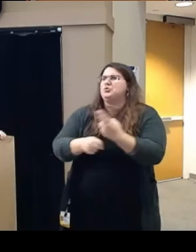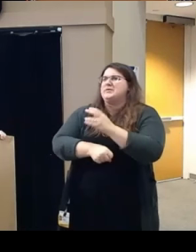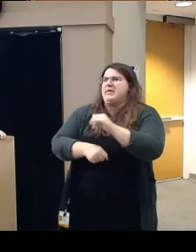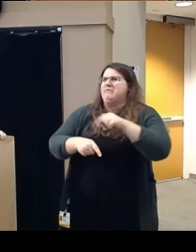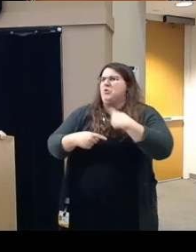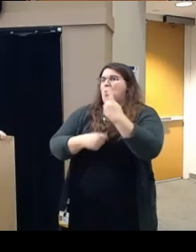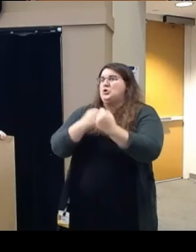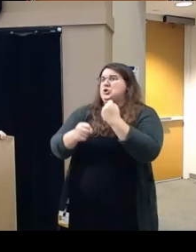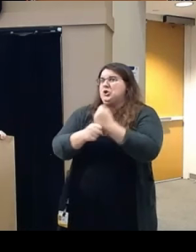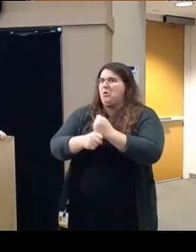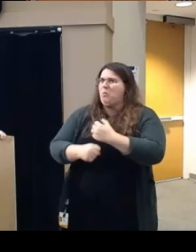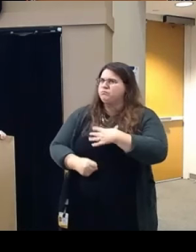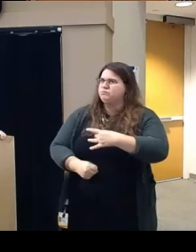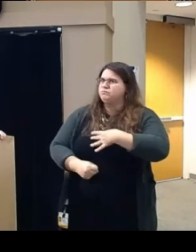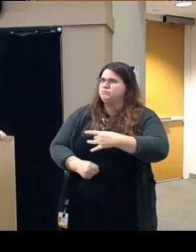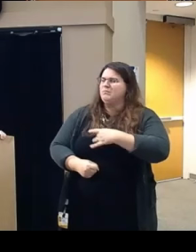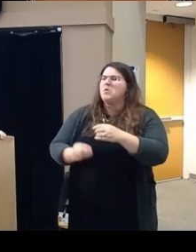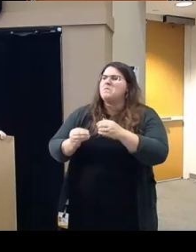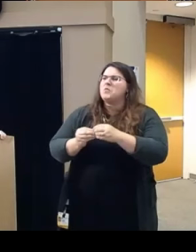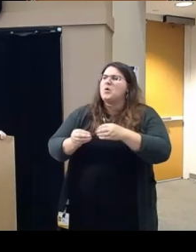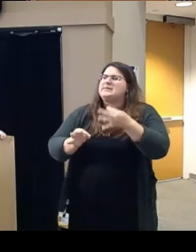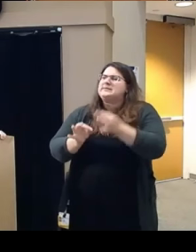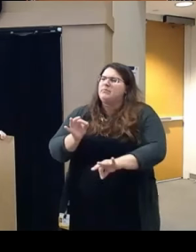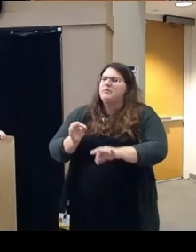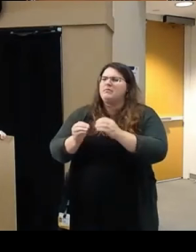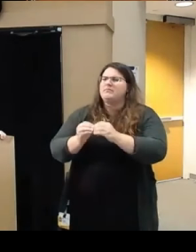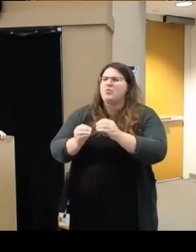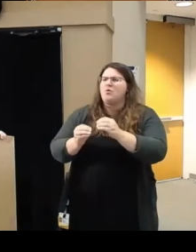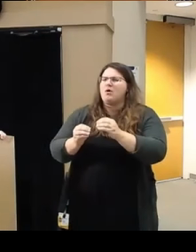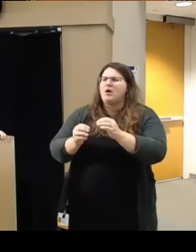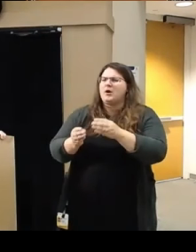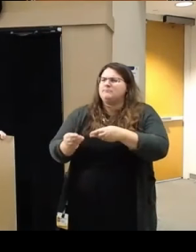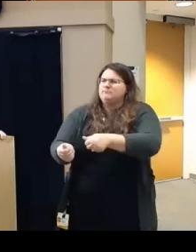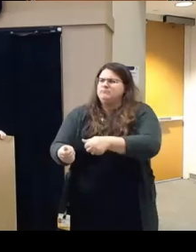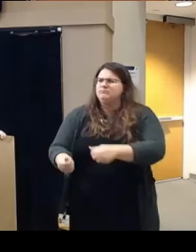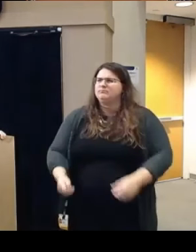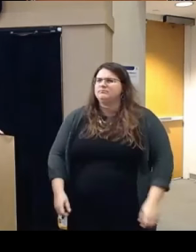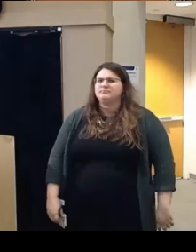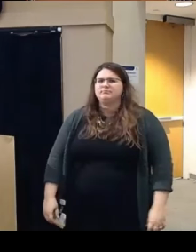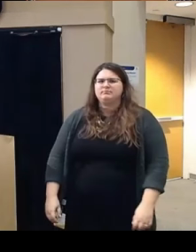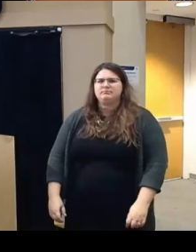streamlined than than what they used to do I'm about to review what it looks like to document